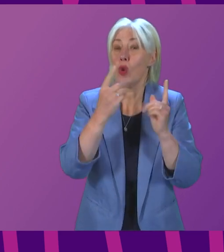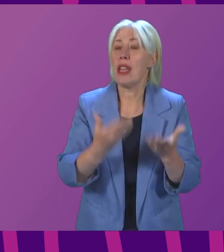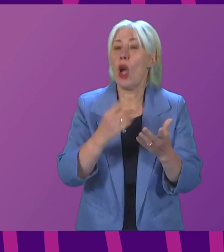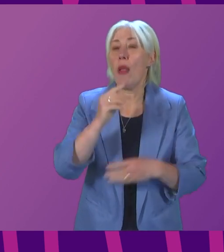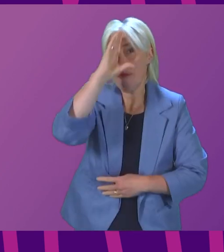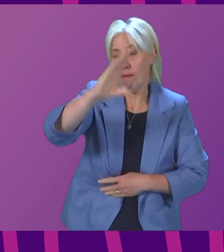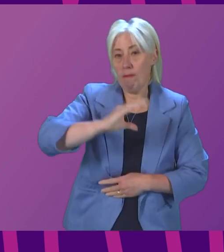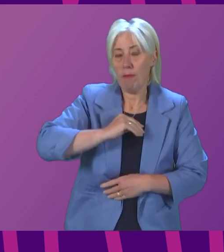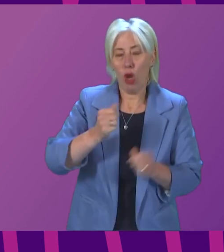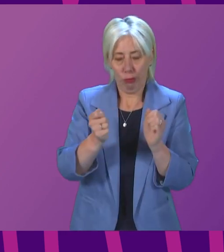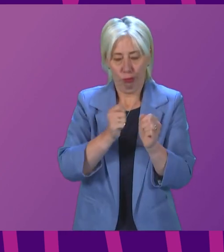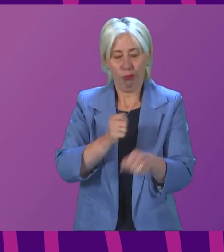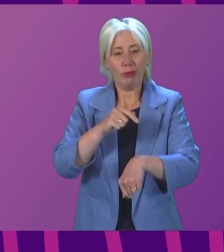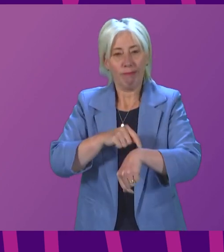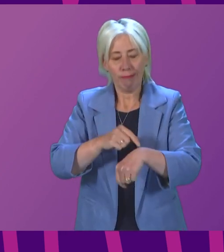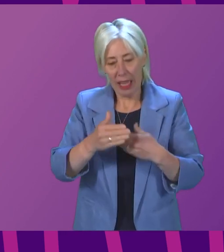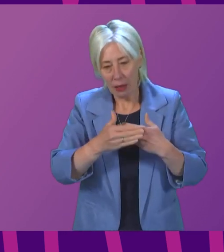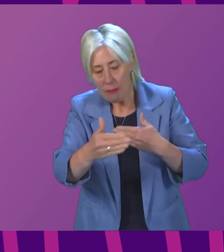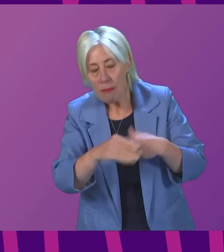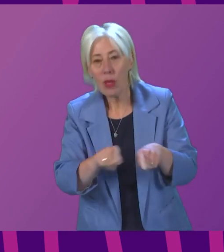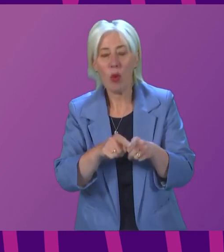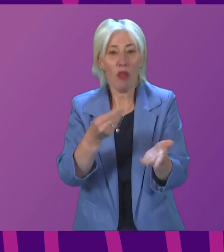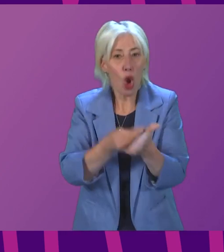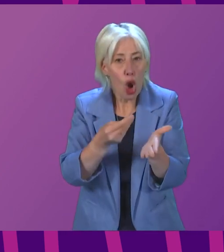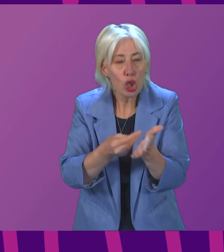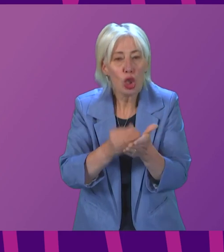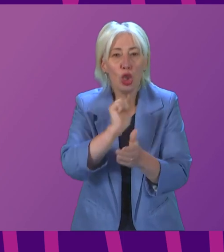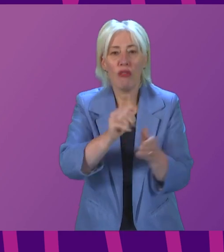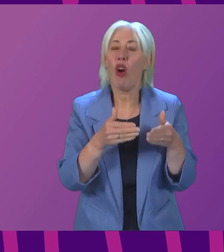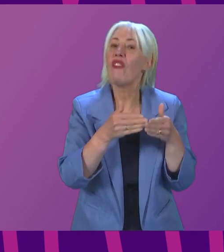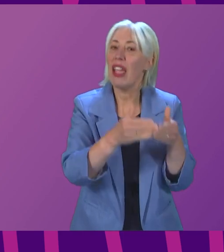timescales and the revised costs for the ferries.